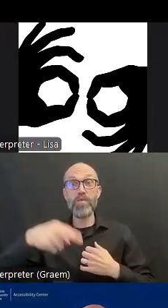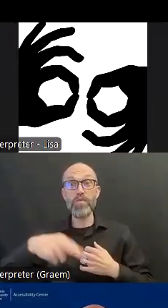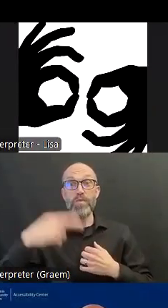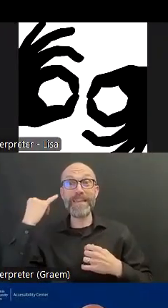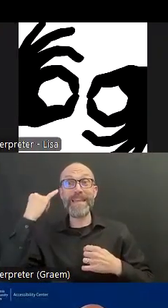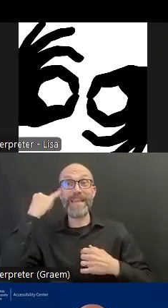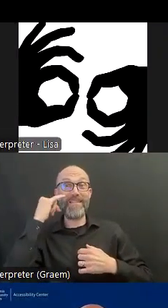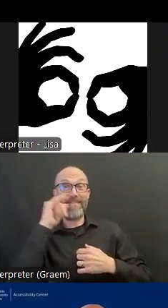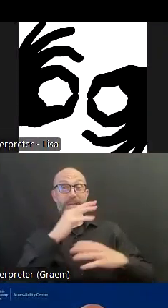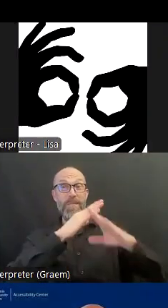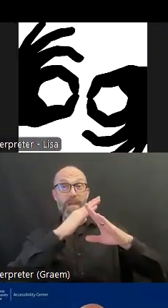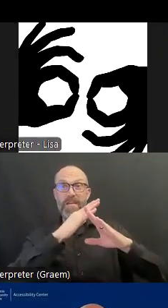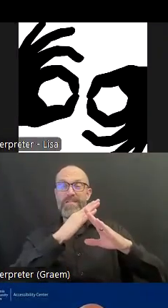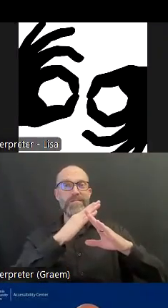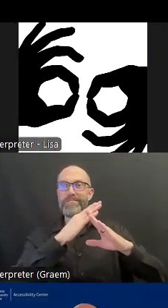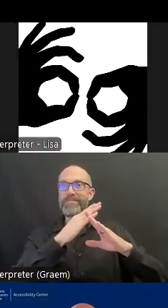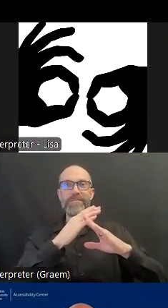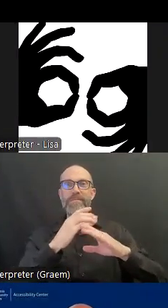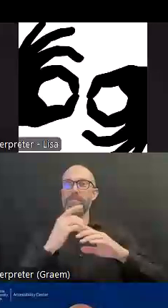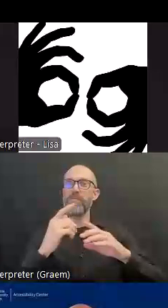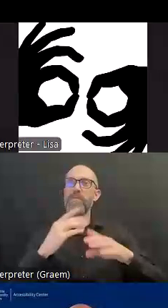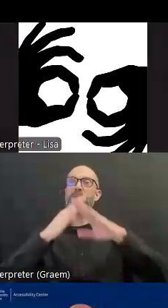access to groups of people with disabilities,